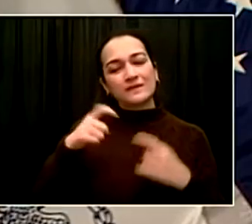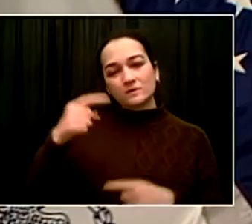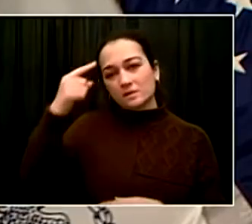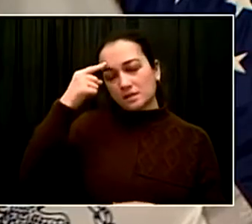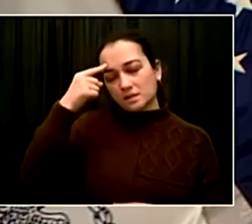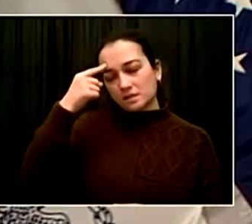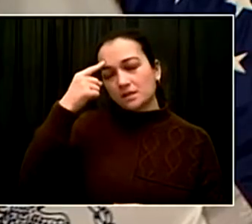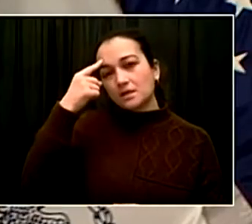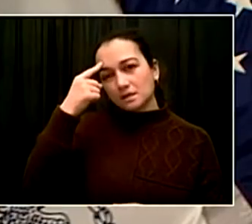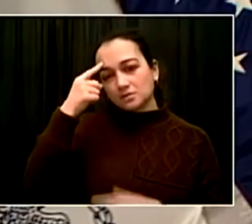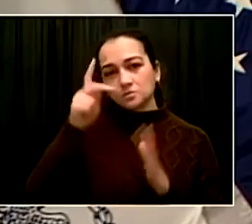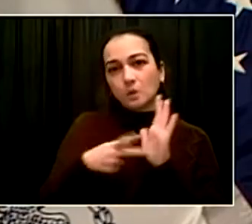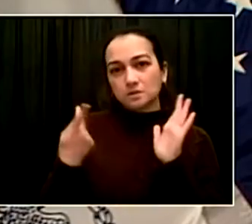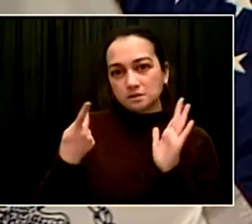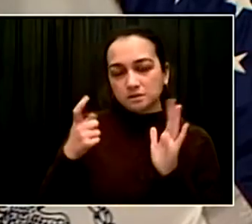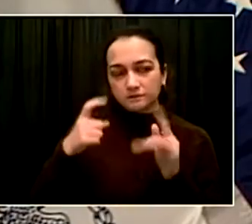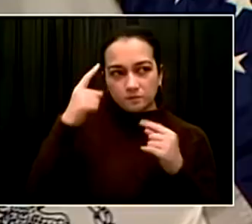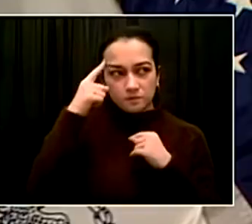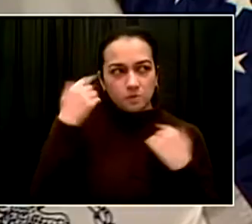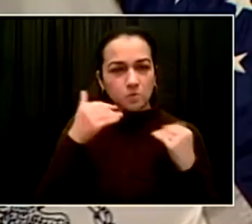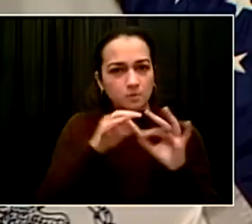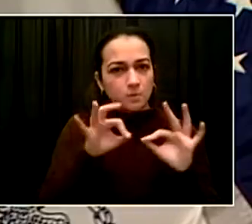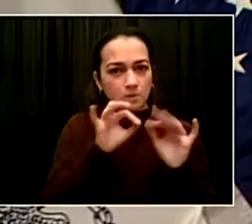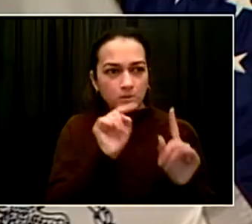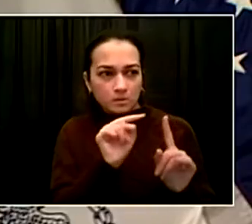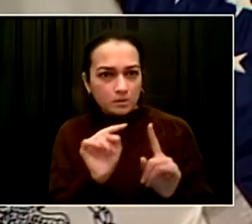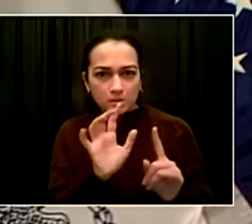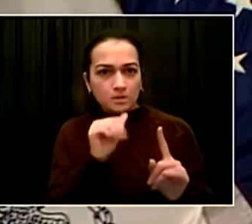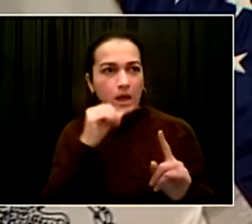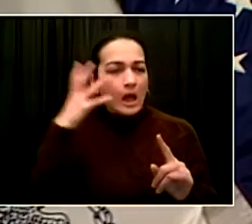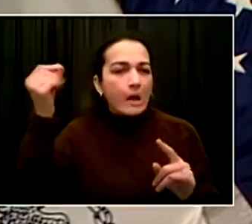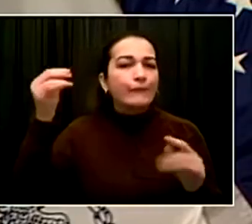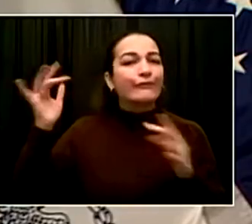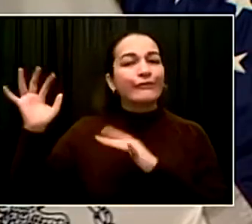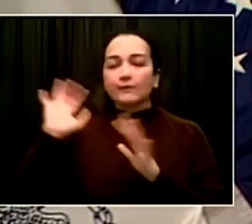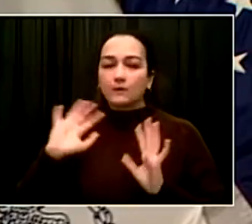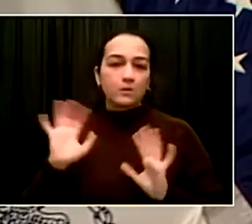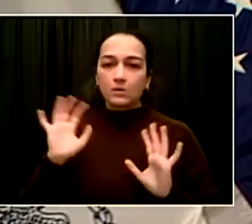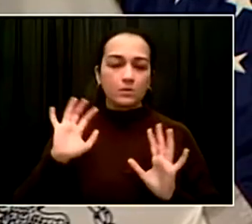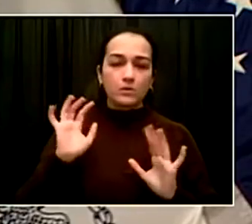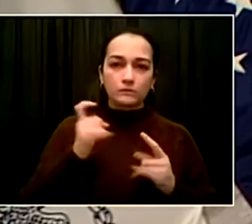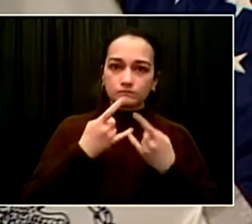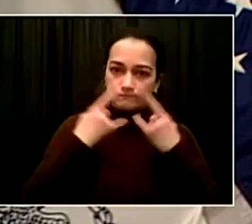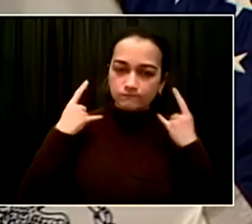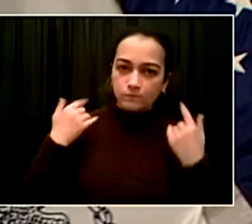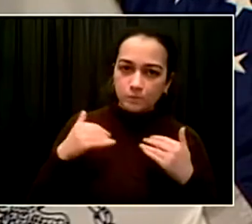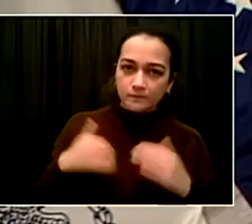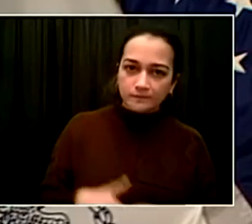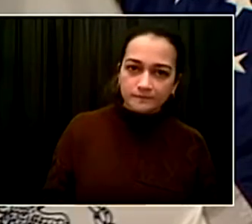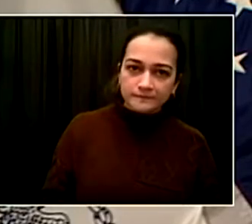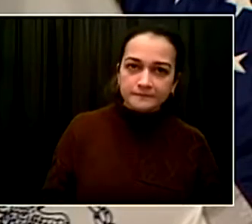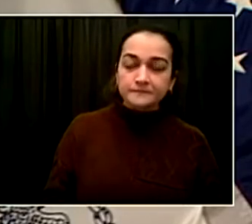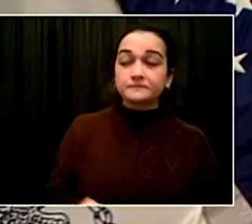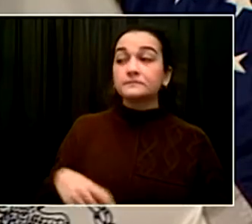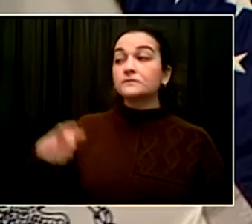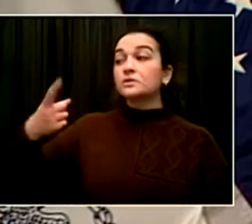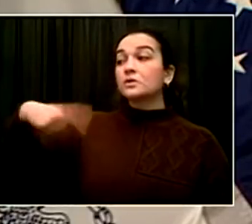IT MAKES SENSE TO TAKE THOSE PRECAUTIONS BUT IF YOU'RE NOT IN THOSE CATEGORIES, OUTREBOUNDED OBVIOUSLY HAVE